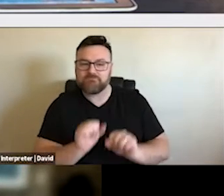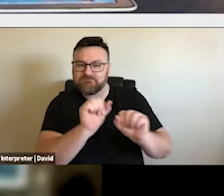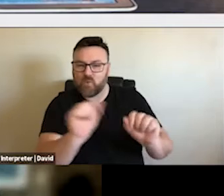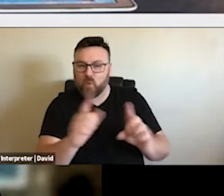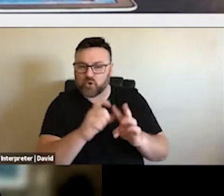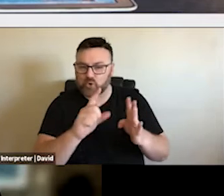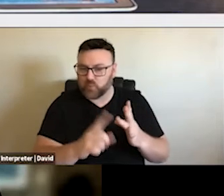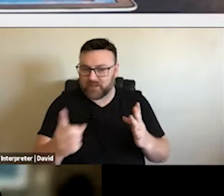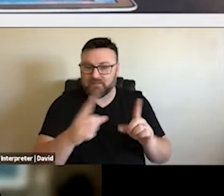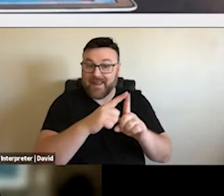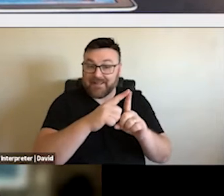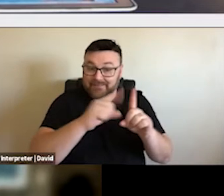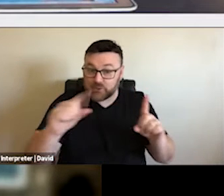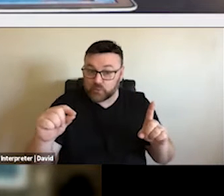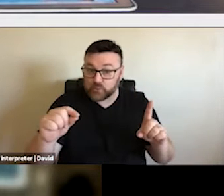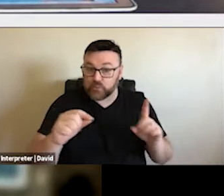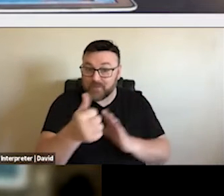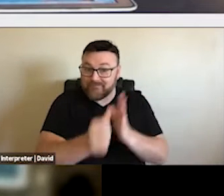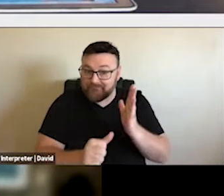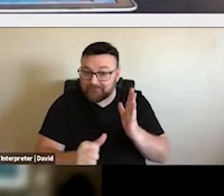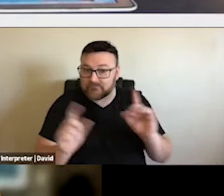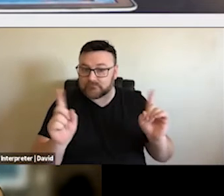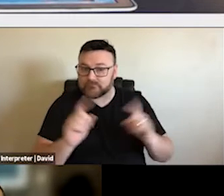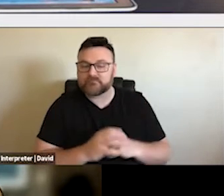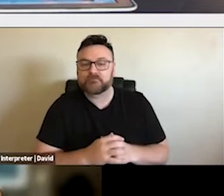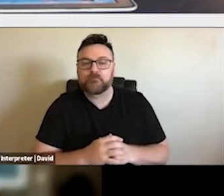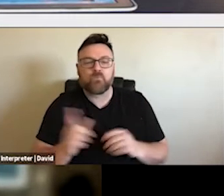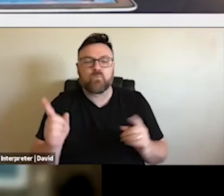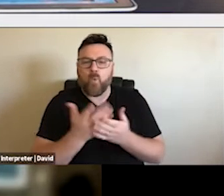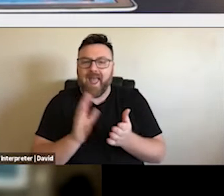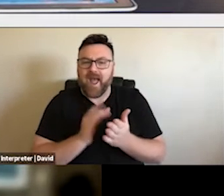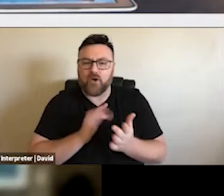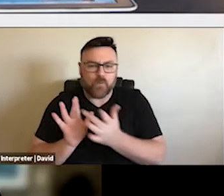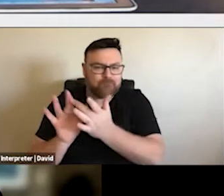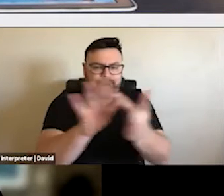the moment or what you are doing in terms of reaching audiences at home. Are you in lockdown?